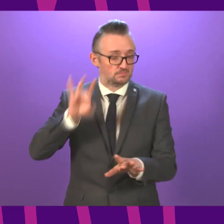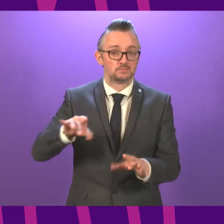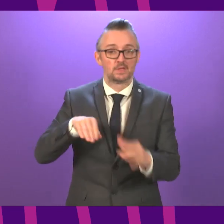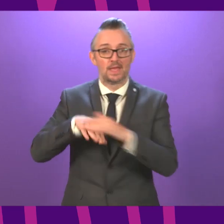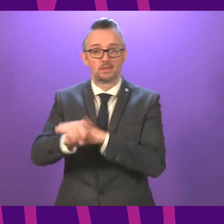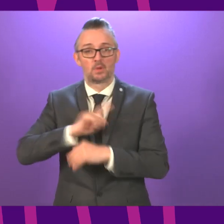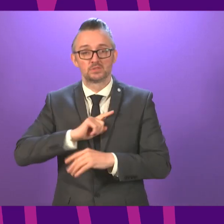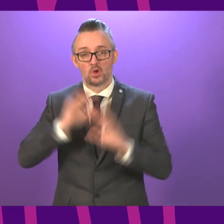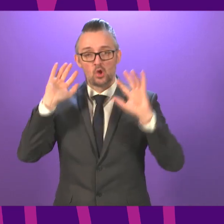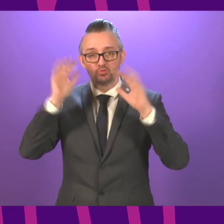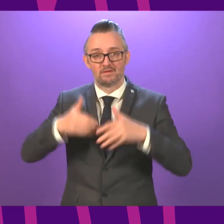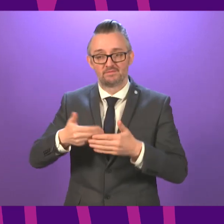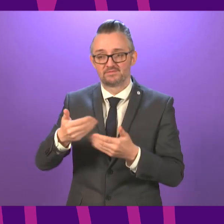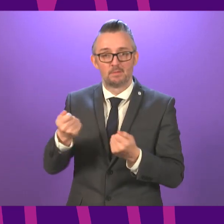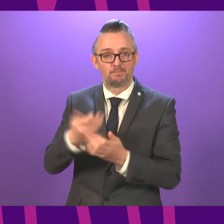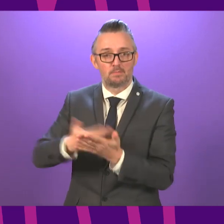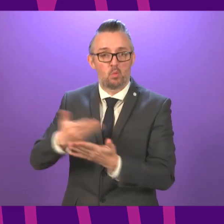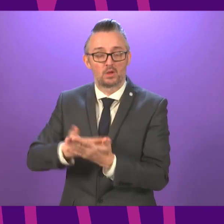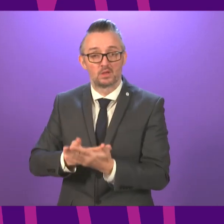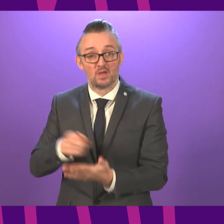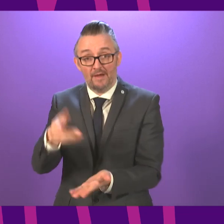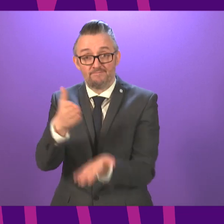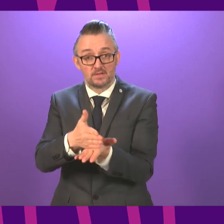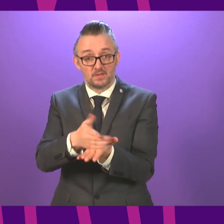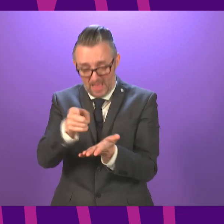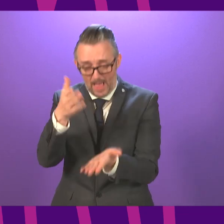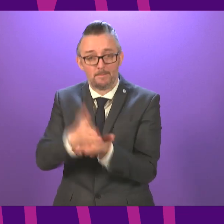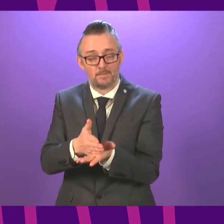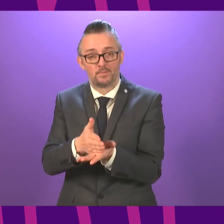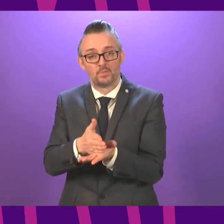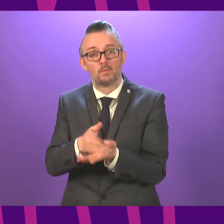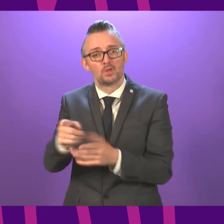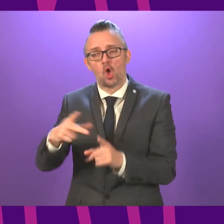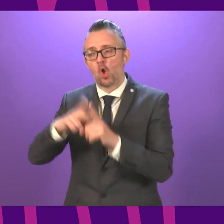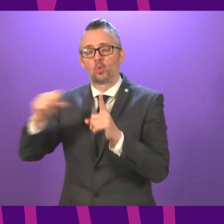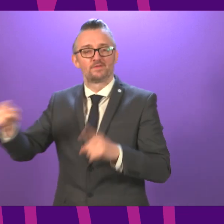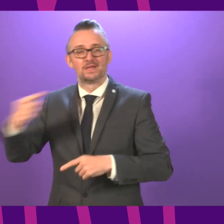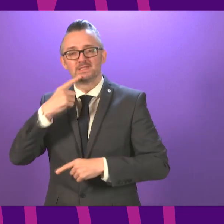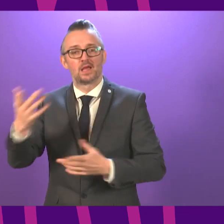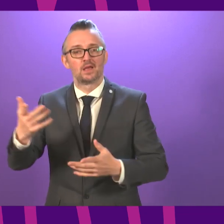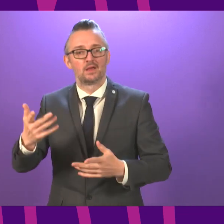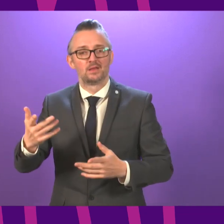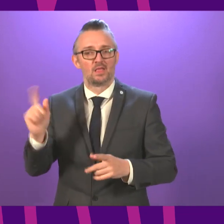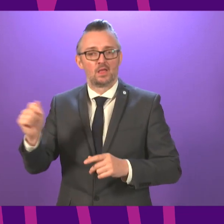Those are facts; all that we have had from the Conservatives is propaganda—propaganda to disguise